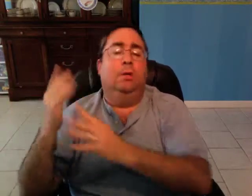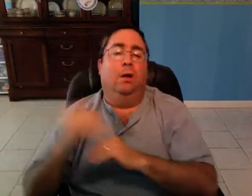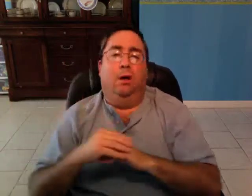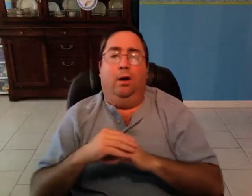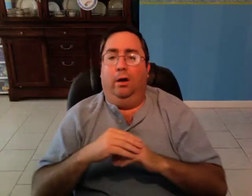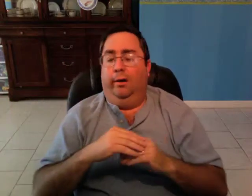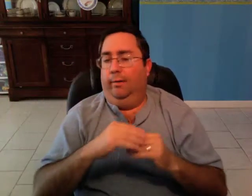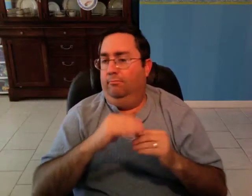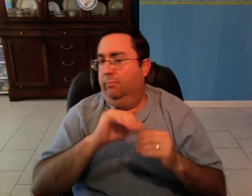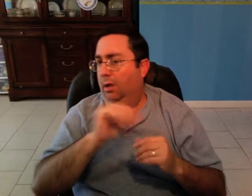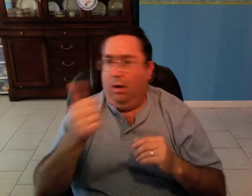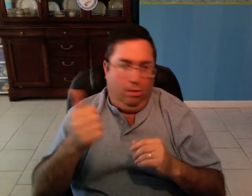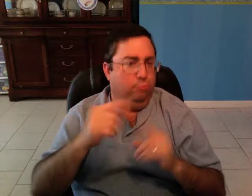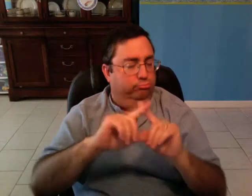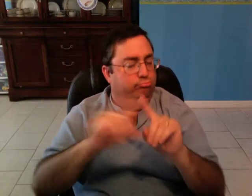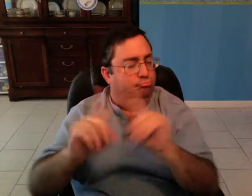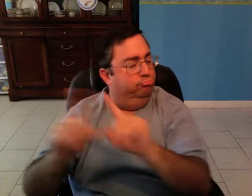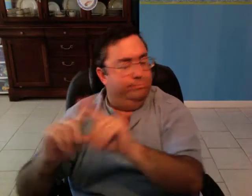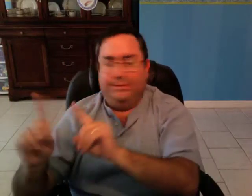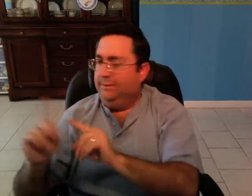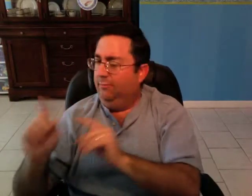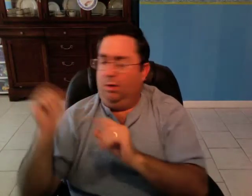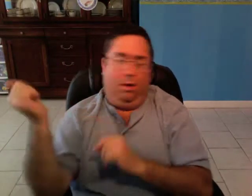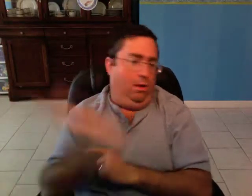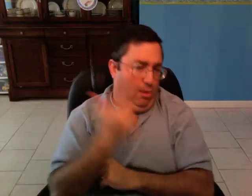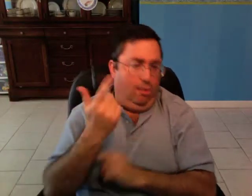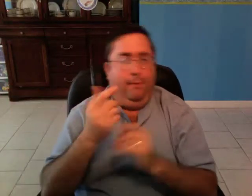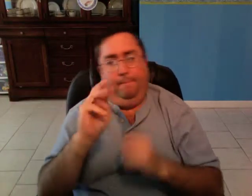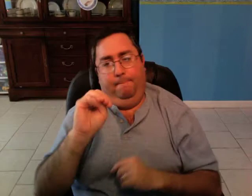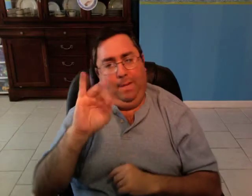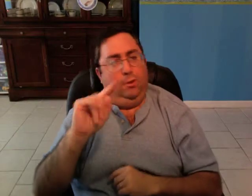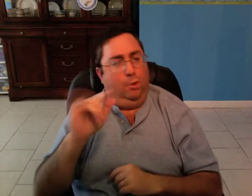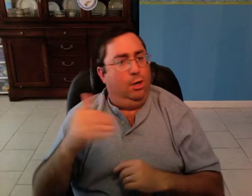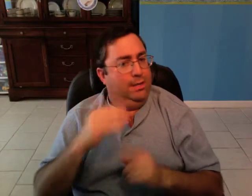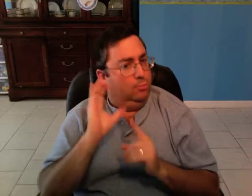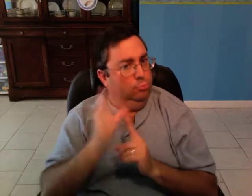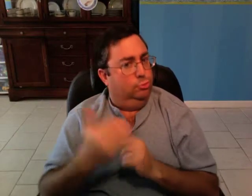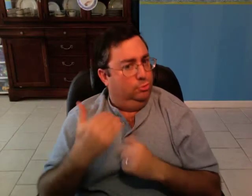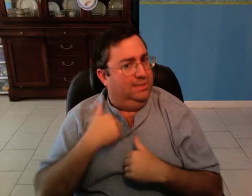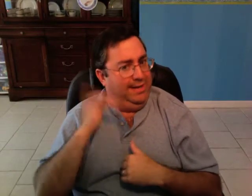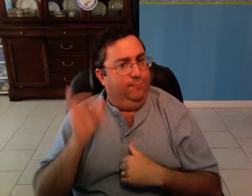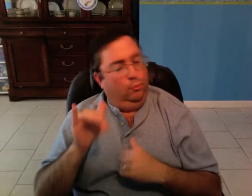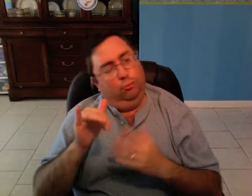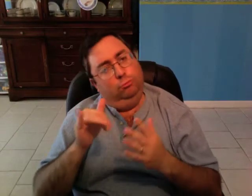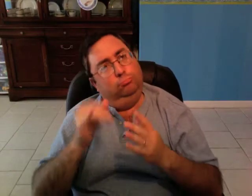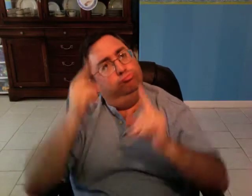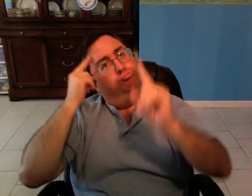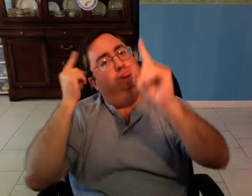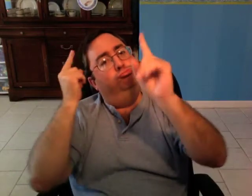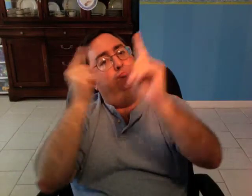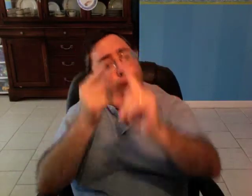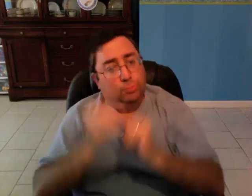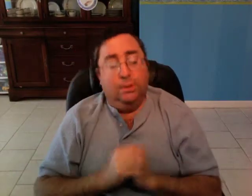and other groups as well. All minority cultures have those aspirations.